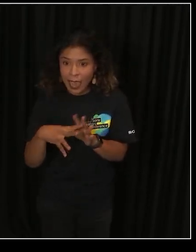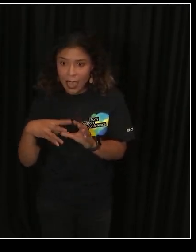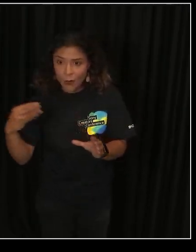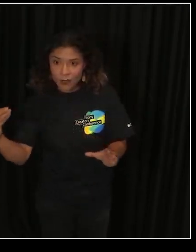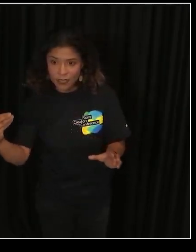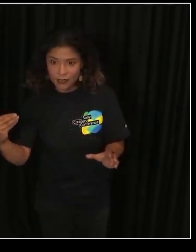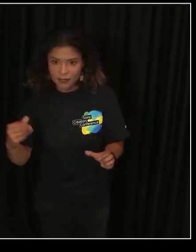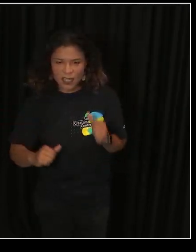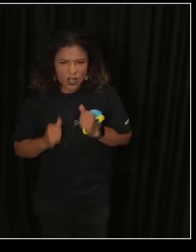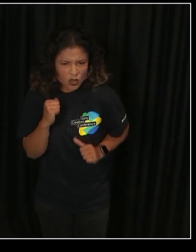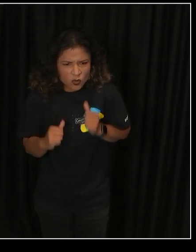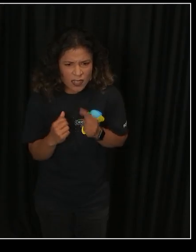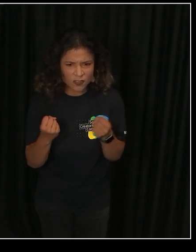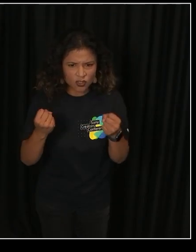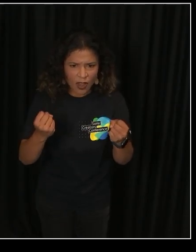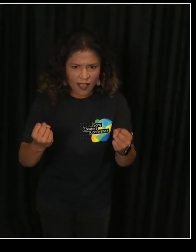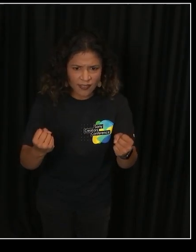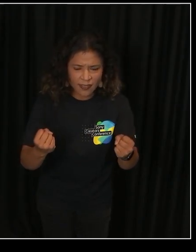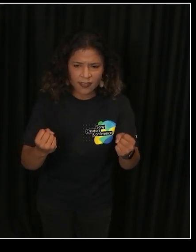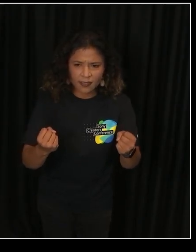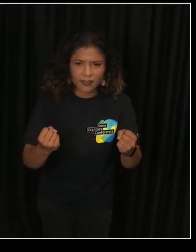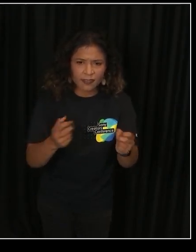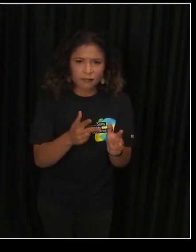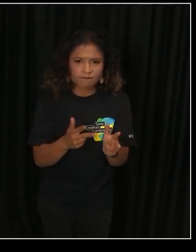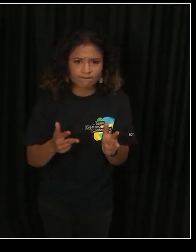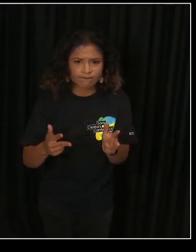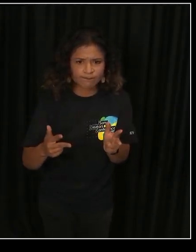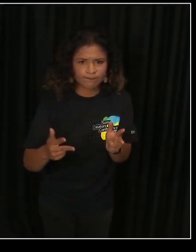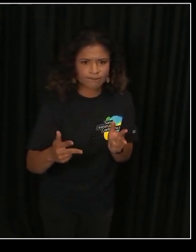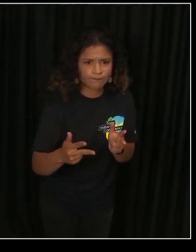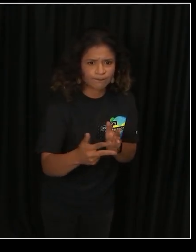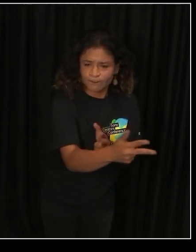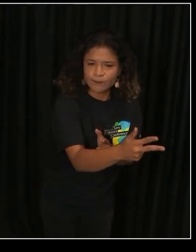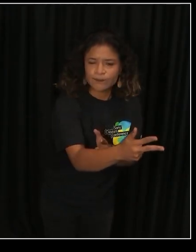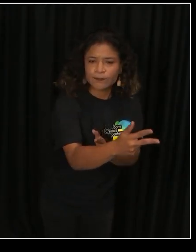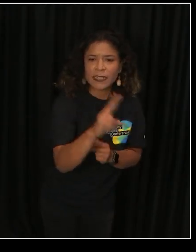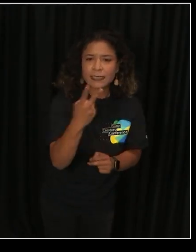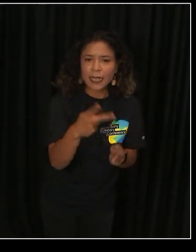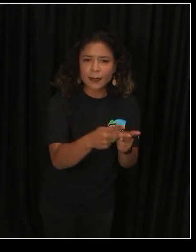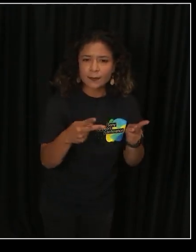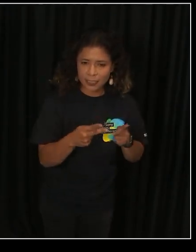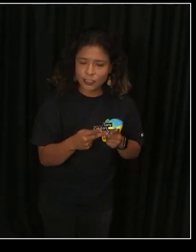Very aggressive driving, there from Violette. And up into a second position at the end of the first quarter.